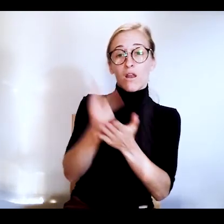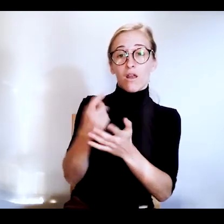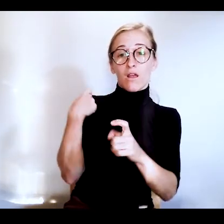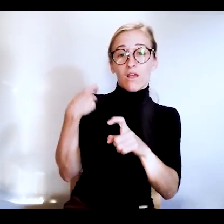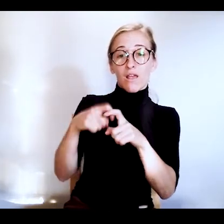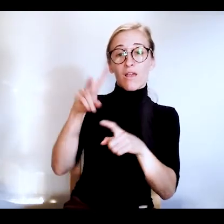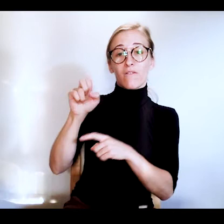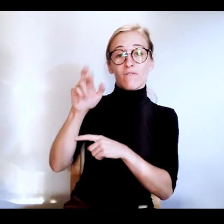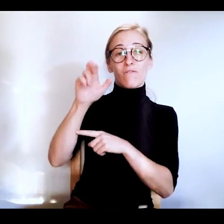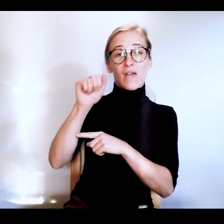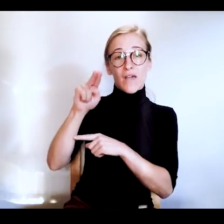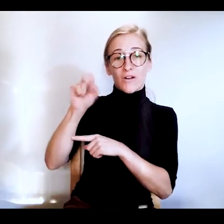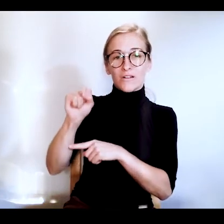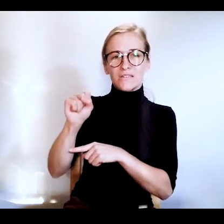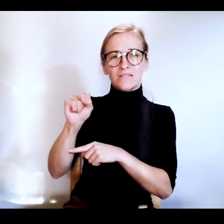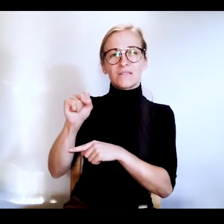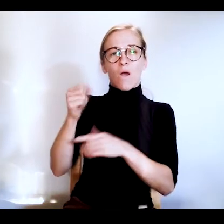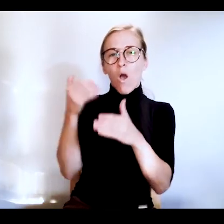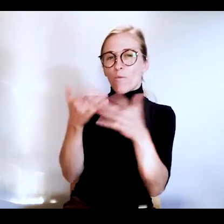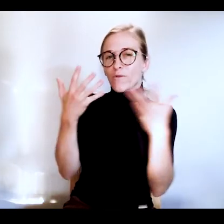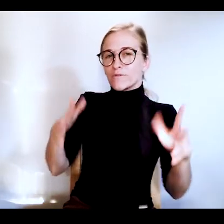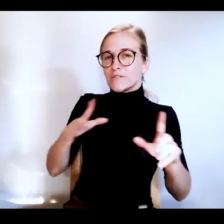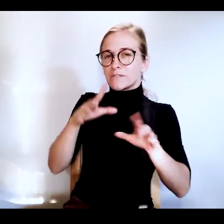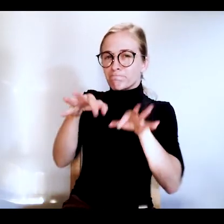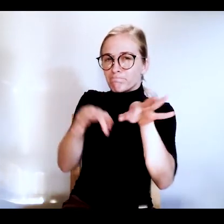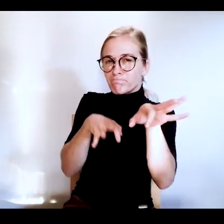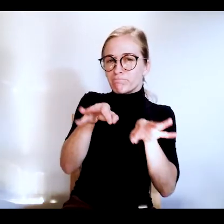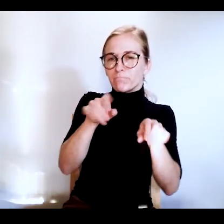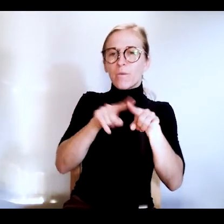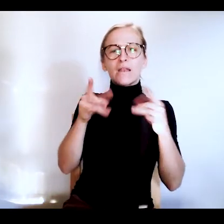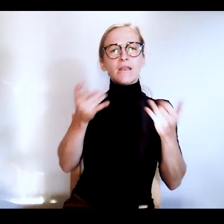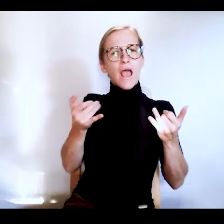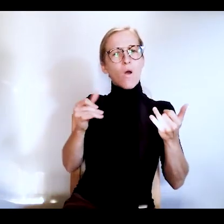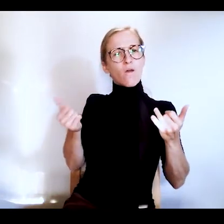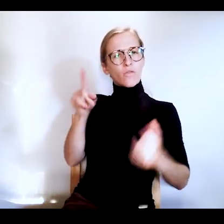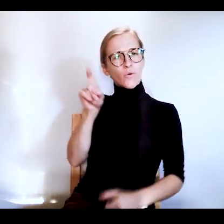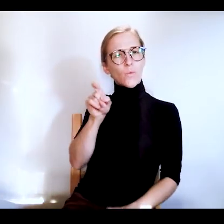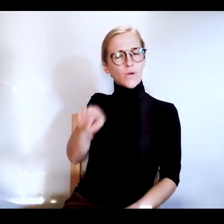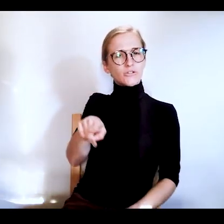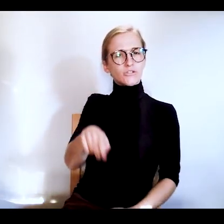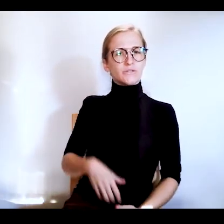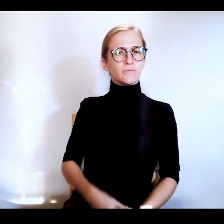But you practically already answered this. Now another question.